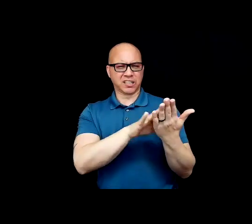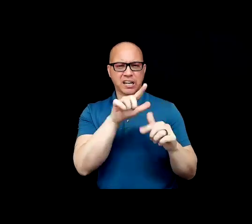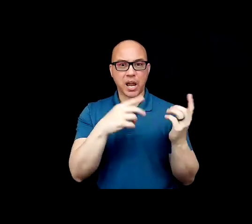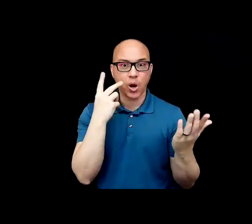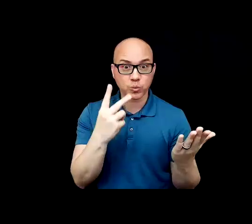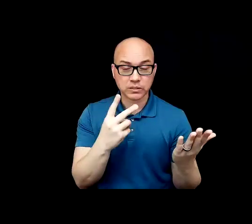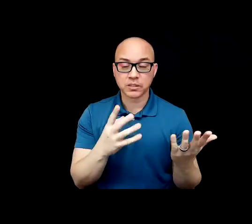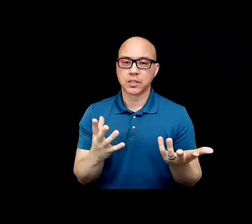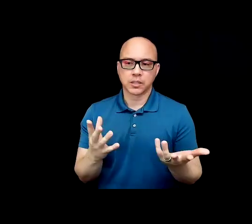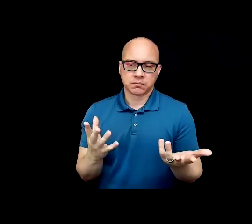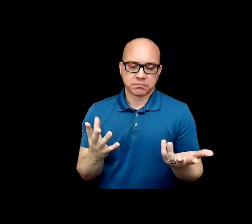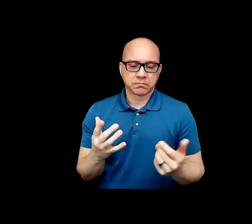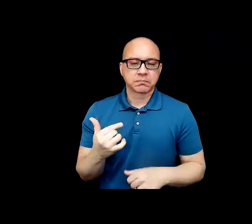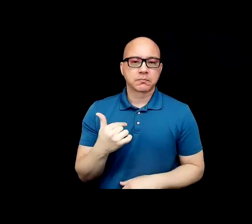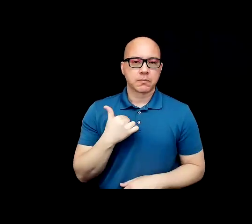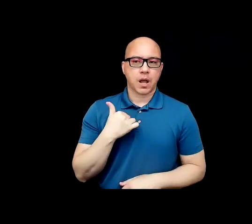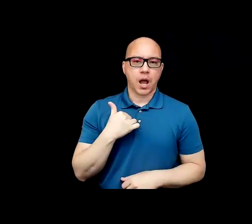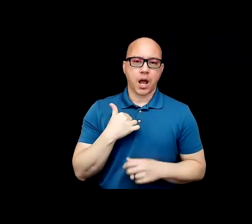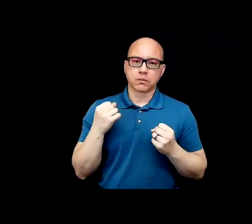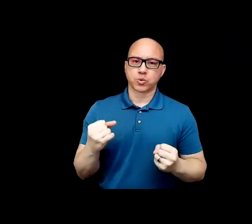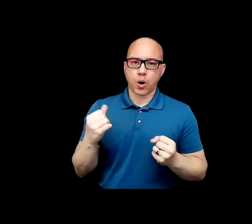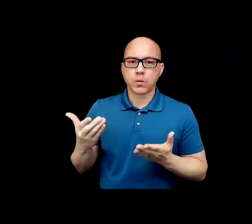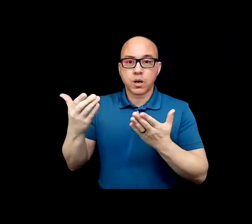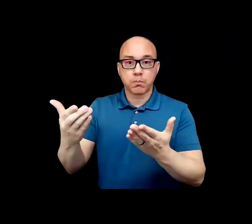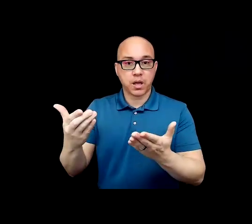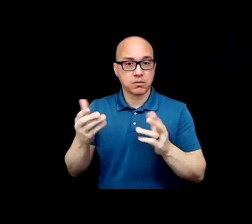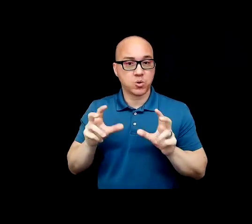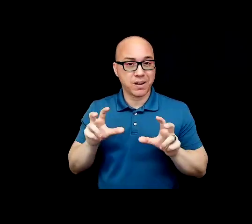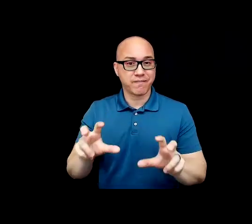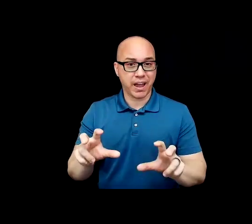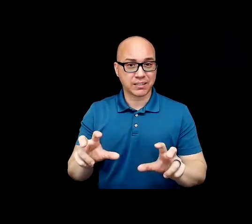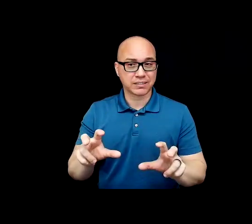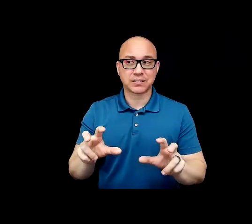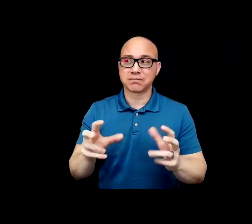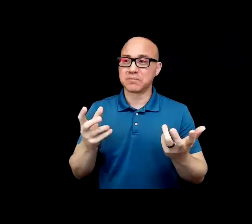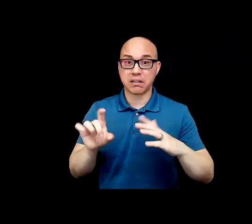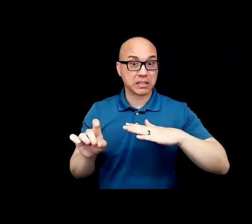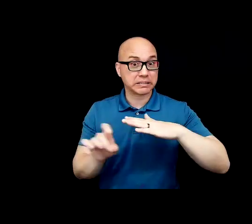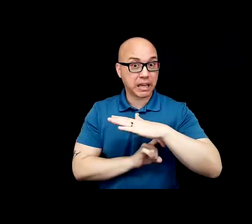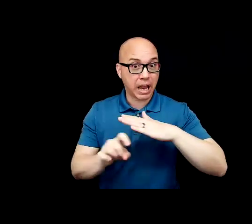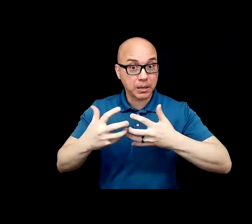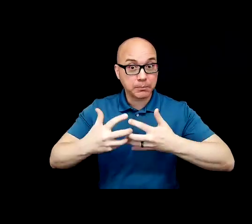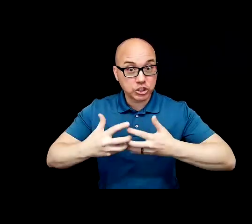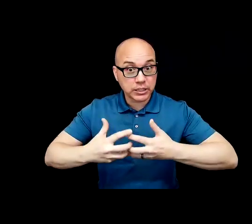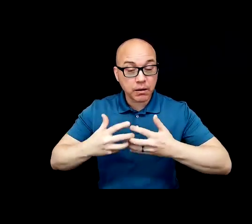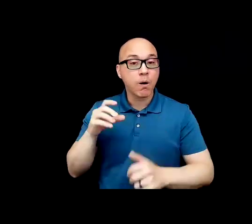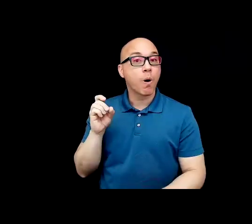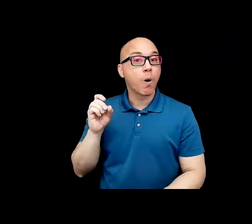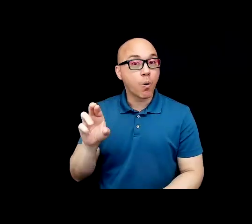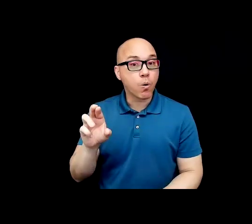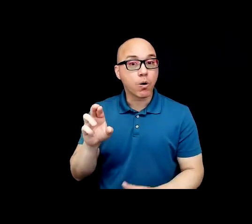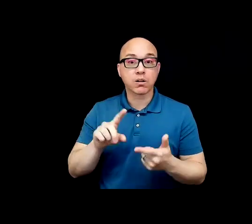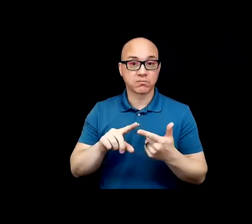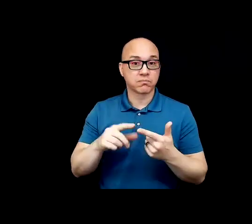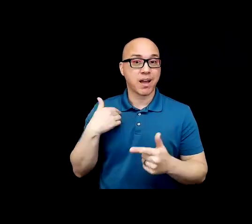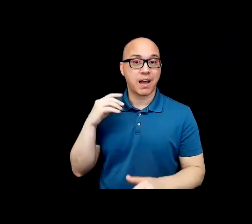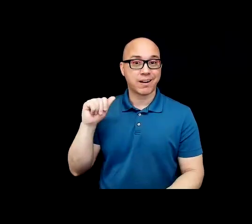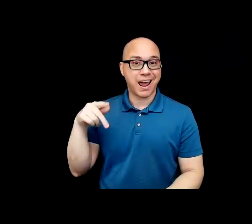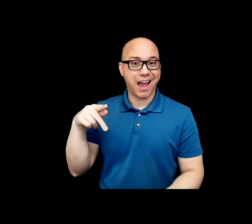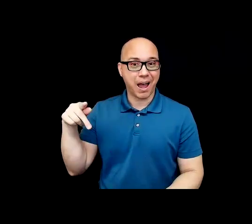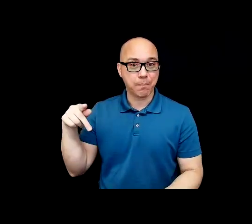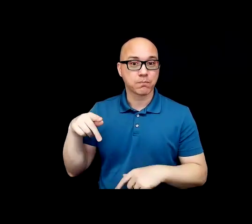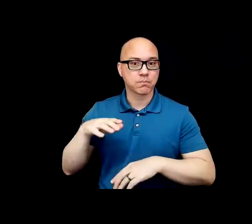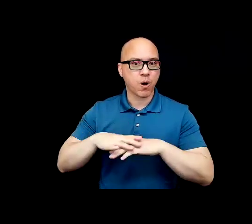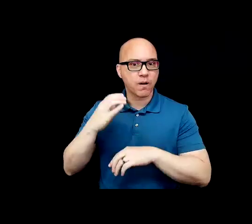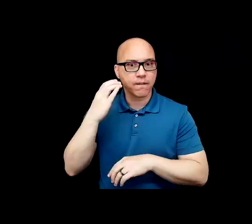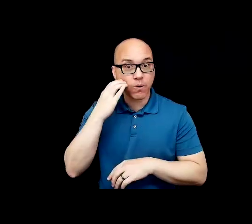I do suggest that you invest in a scanner, or you have some type of app. I know QuickBooks Online,